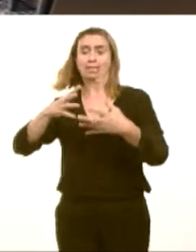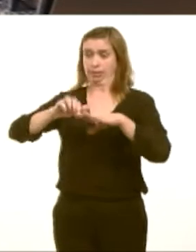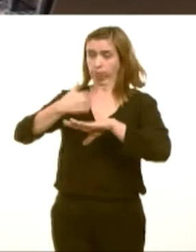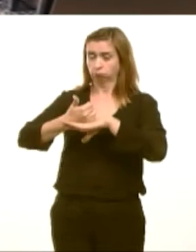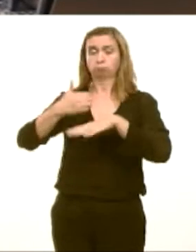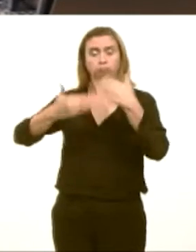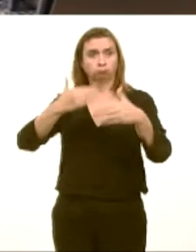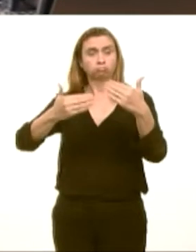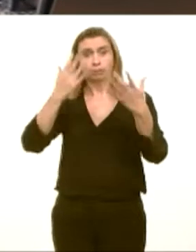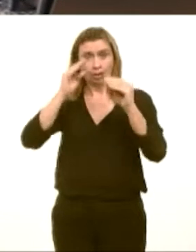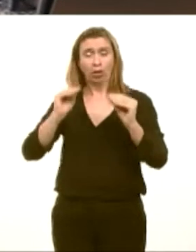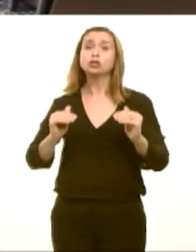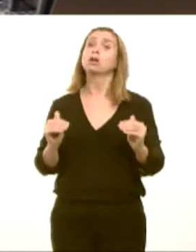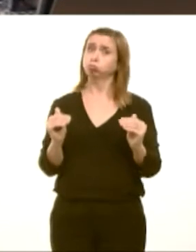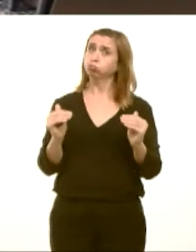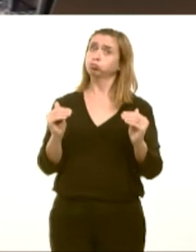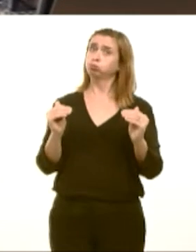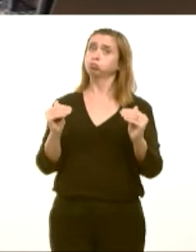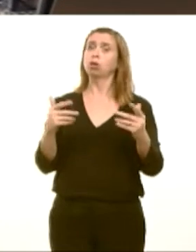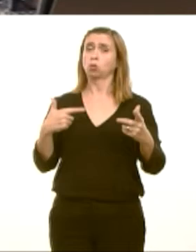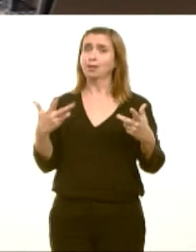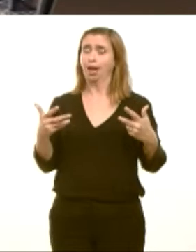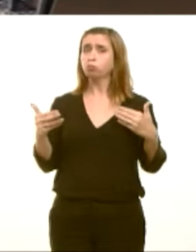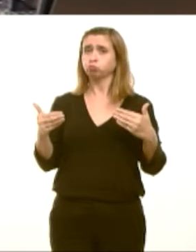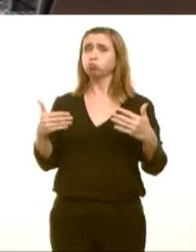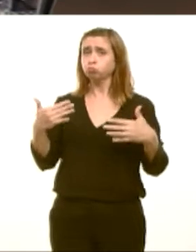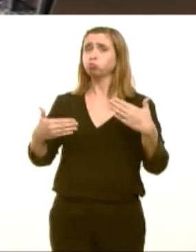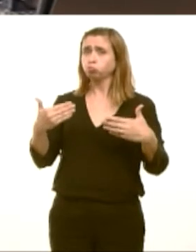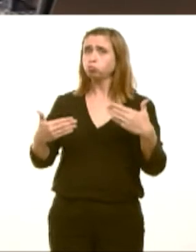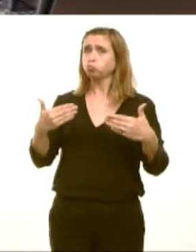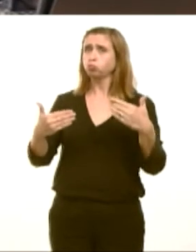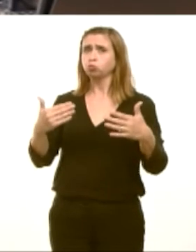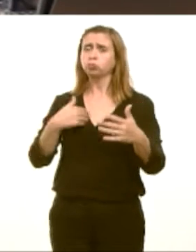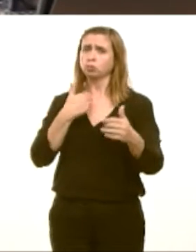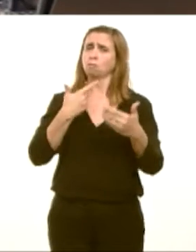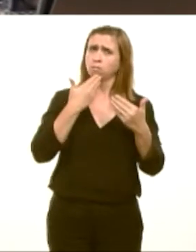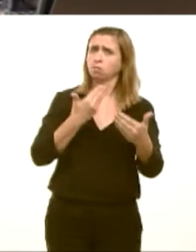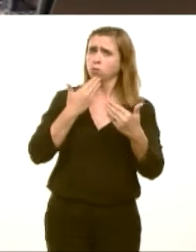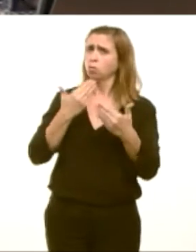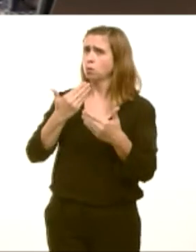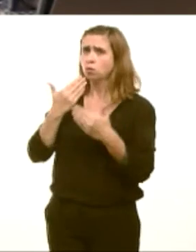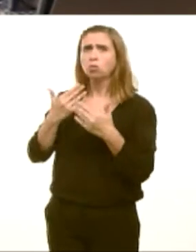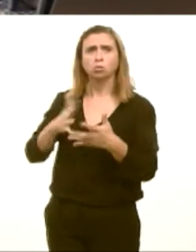Education is moving forward in Wales at a good pace, and we are grateful to all those who have been involved in seeing the improvements that we have seen.